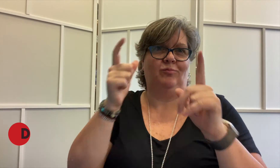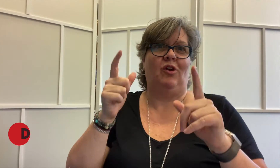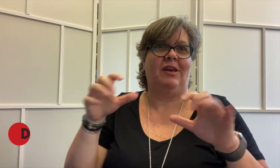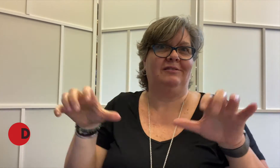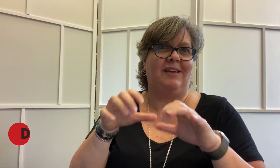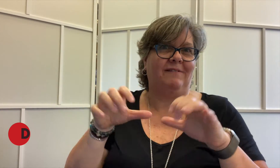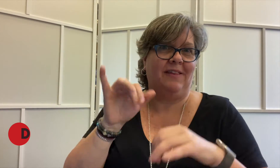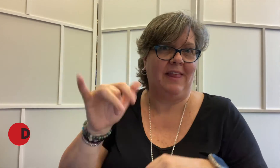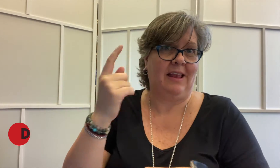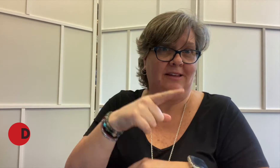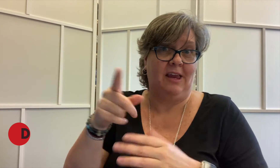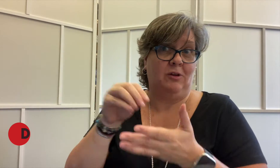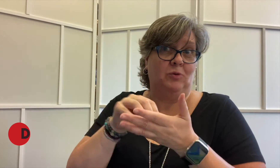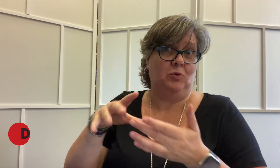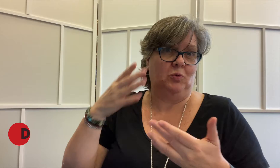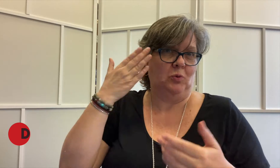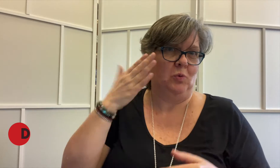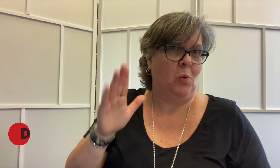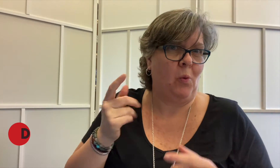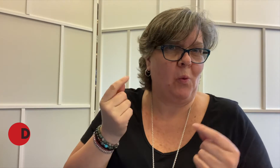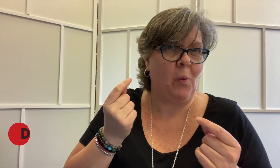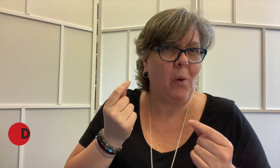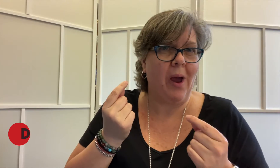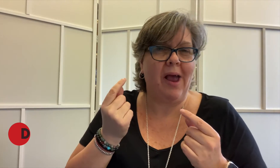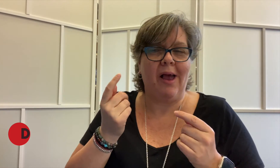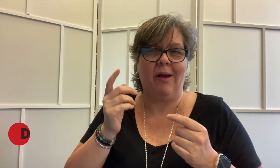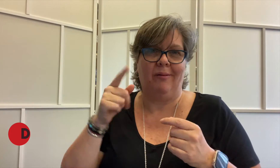don't know about. They would have to get together and do teamwork